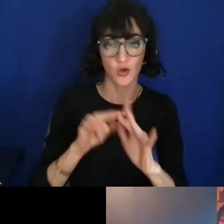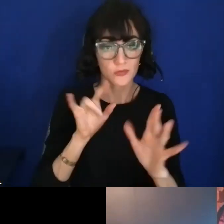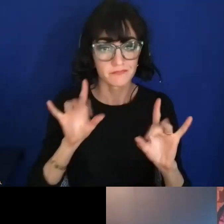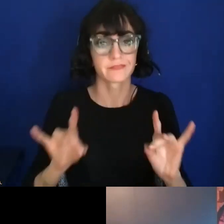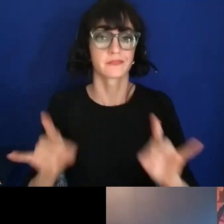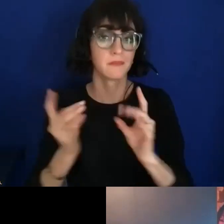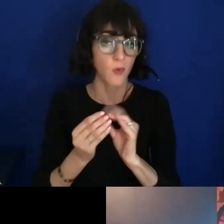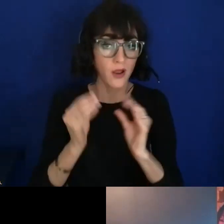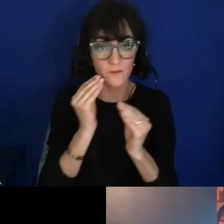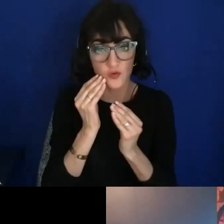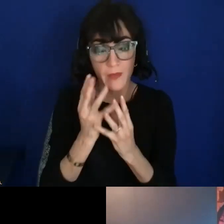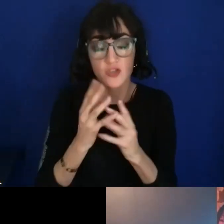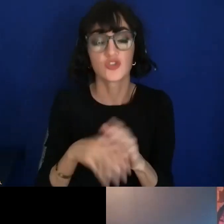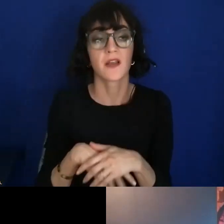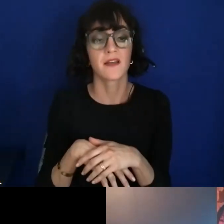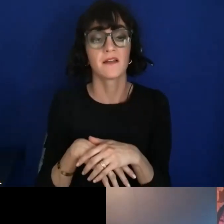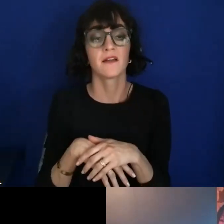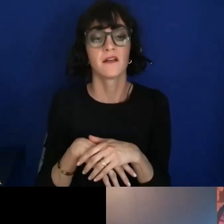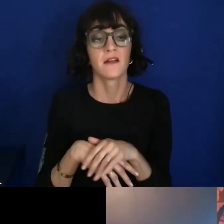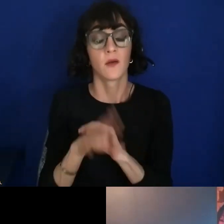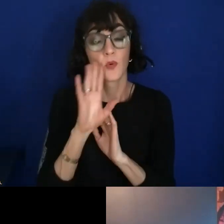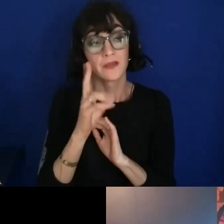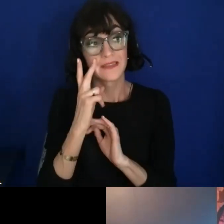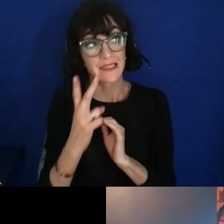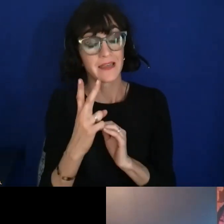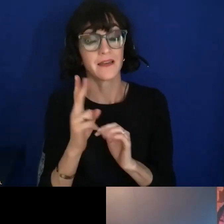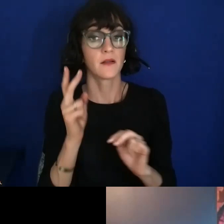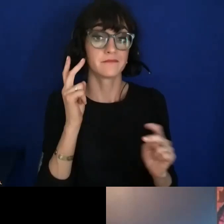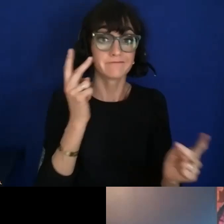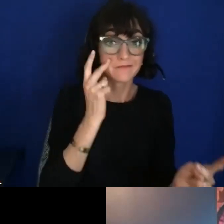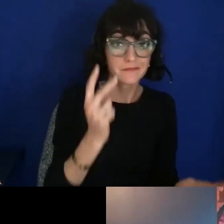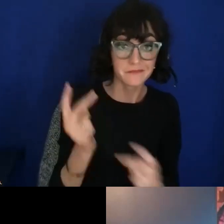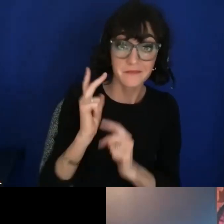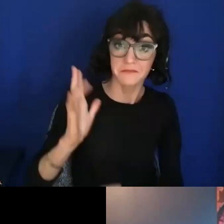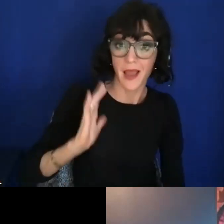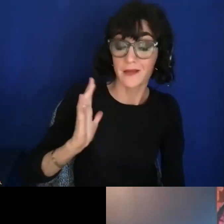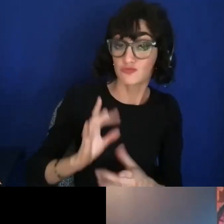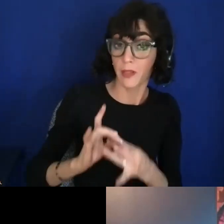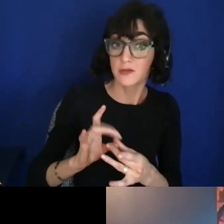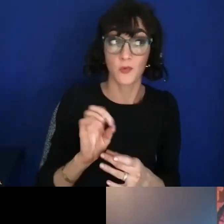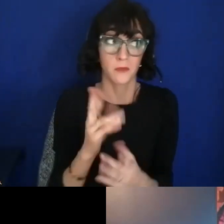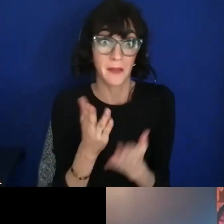how their relationships either currently or in the past might be relationships that were